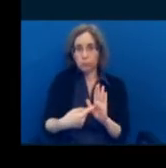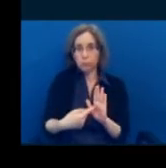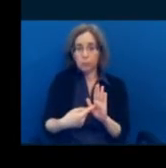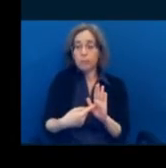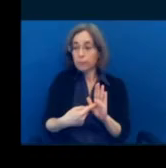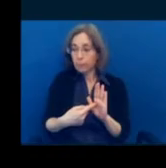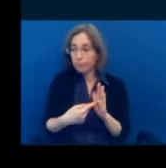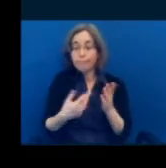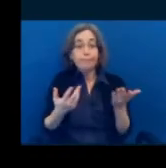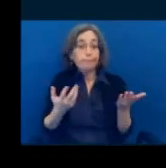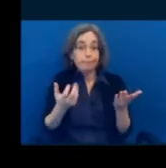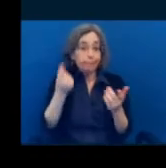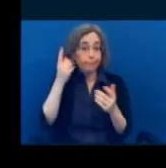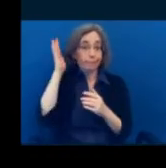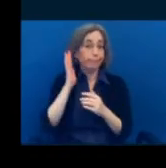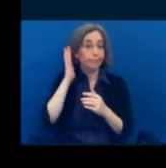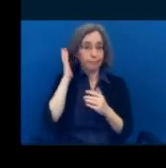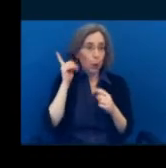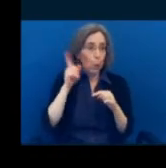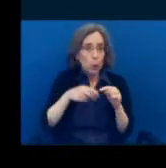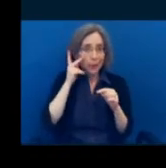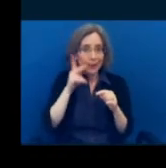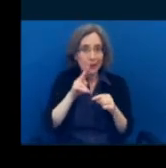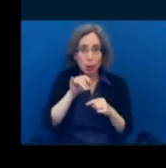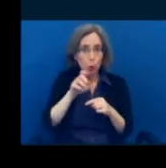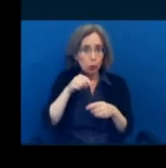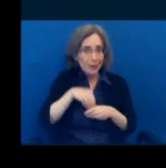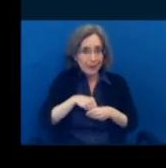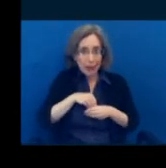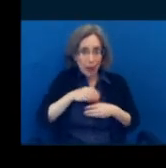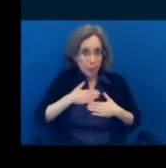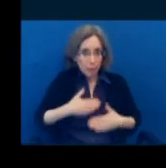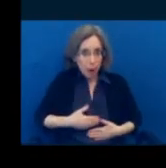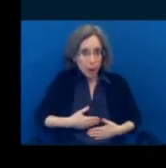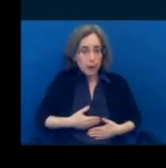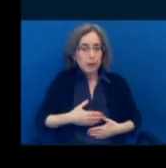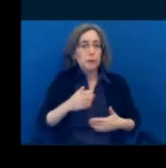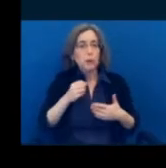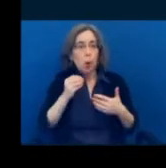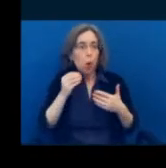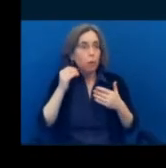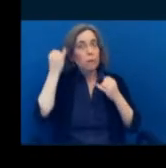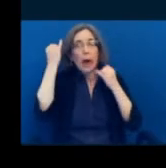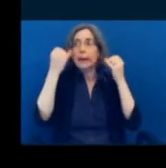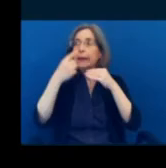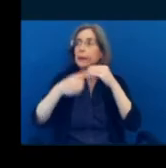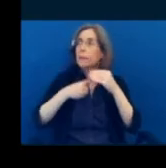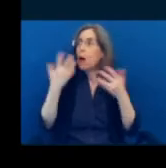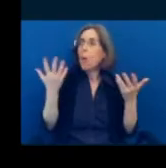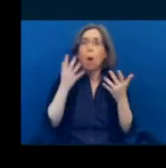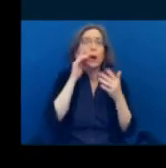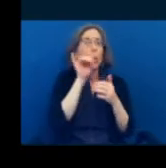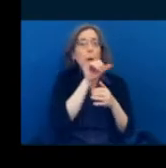COULDN'T BE VISUALIZED THUS THE IMAGES OF THE INTERUTERINE ENVIRONMENT CREATED BOTH THE PRACTICAL PURPOSE OF TEACHING